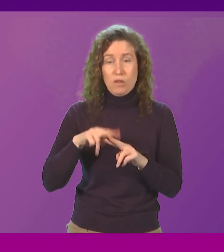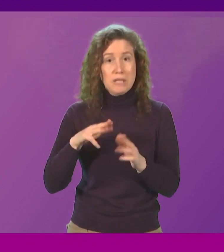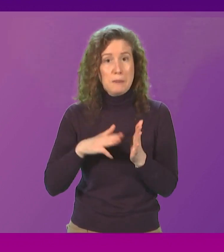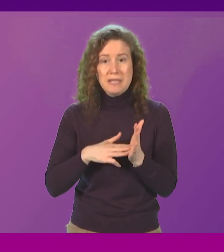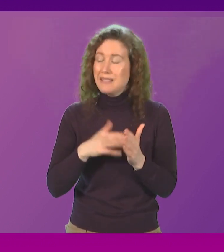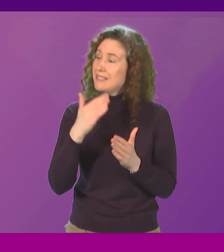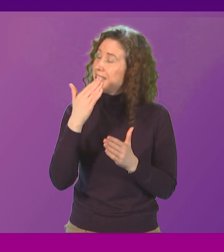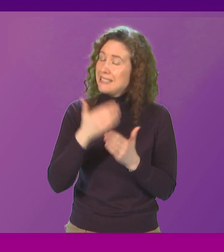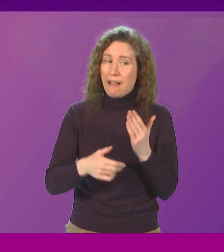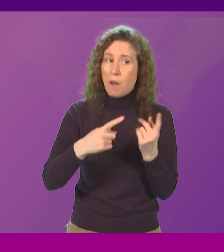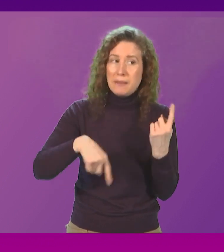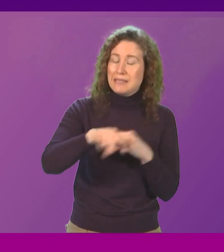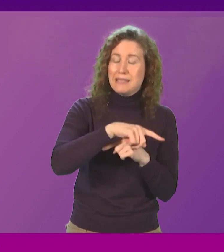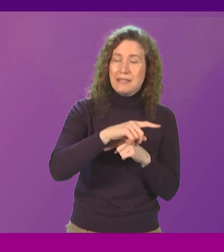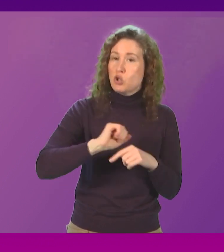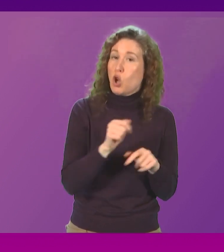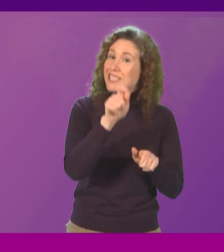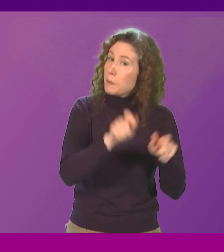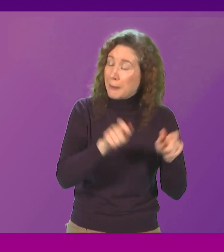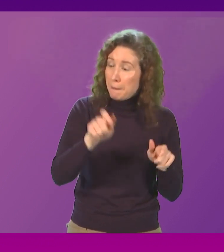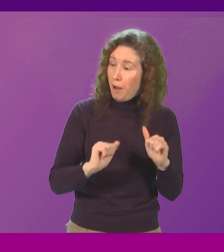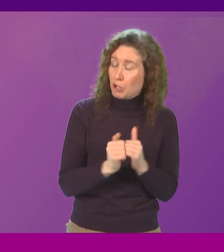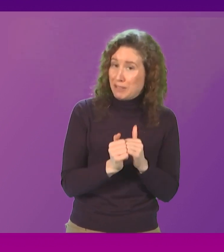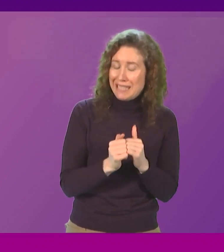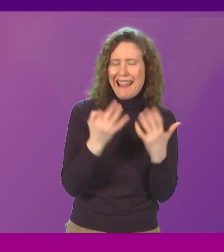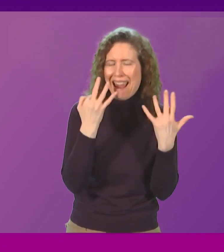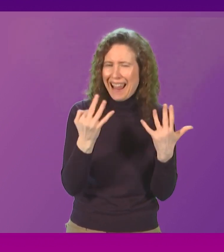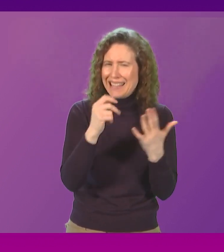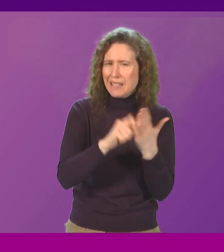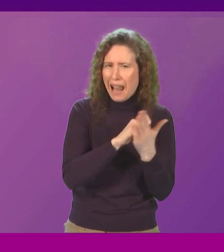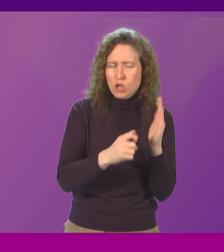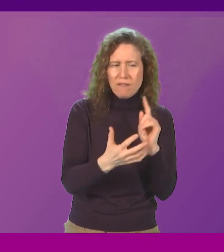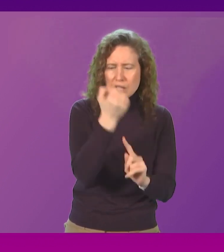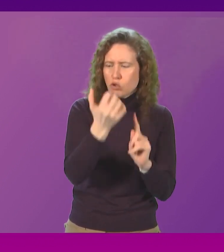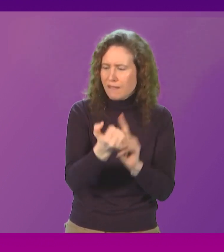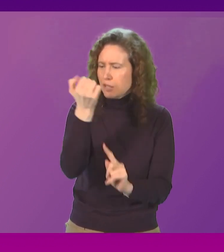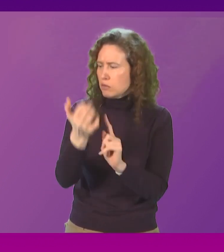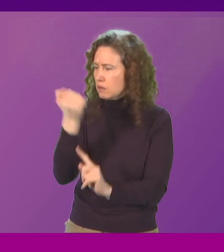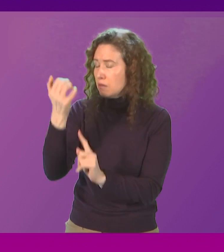As First Minister, I have had eight election victories in eight years—that is the verdict